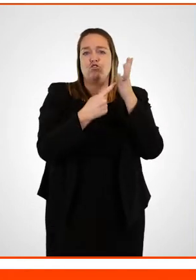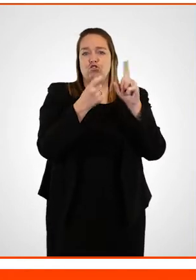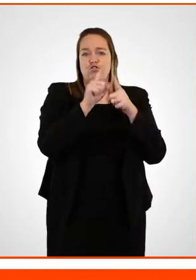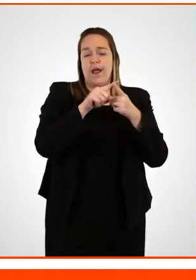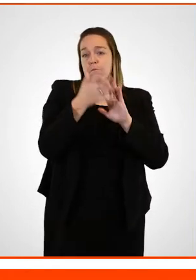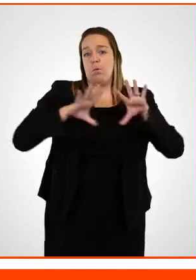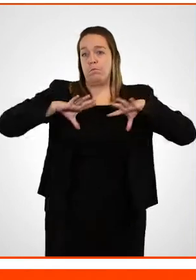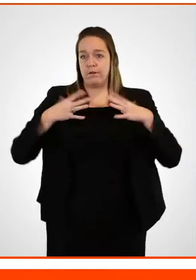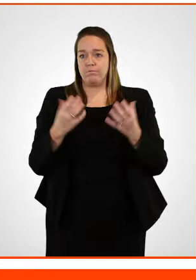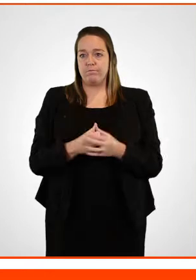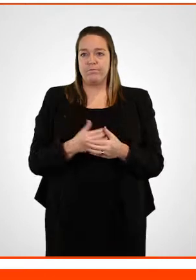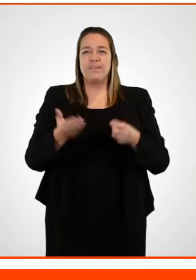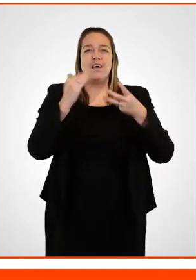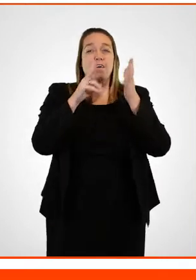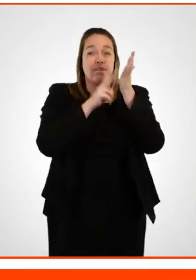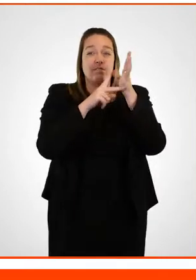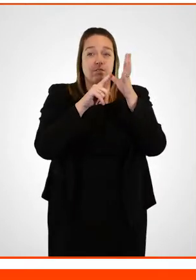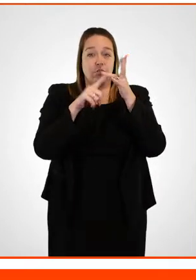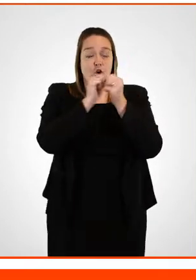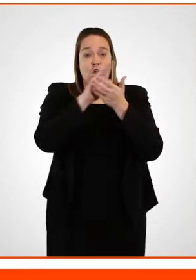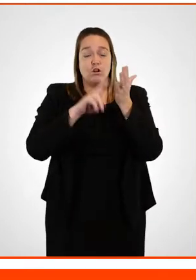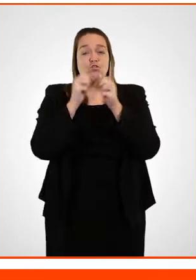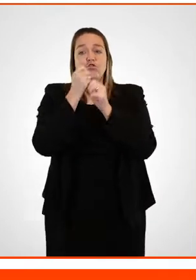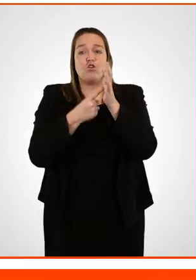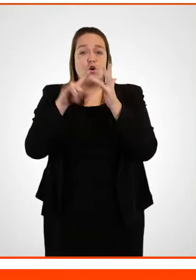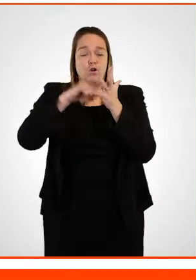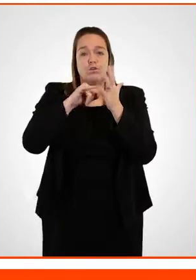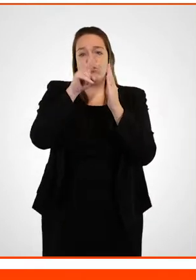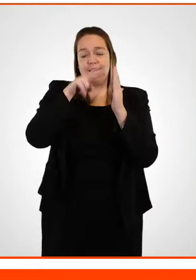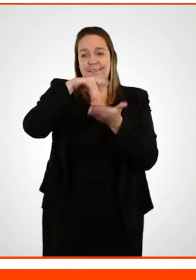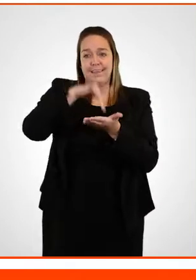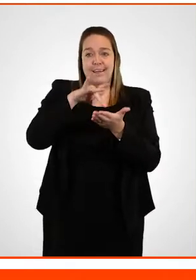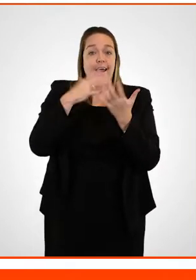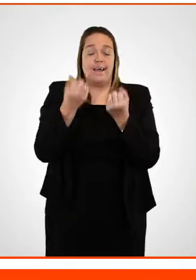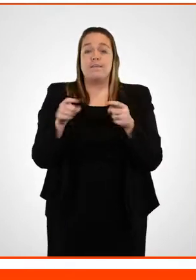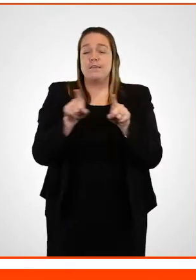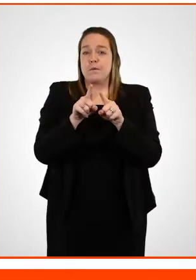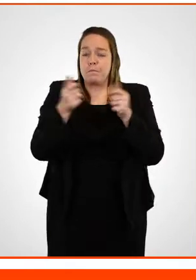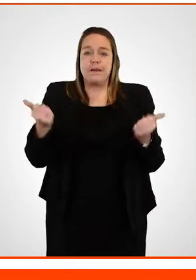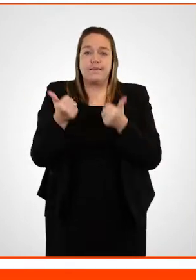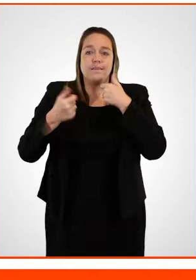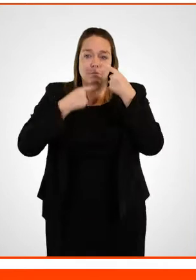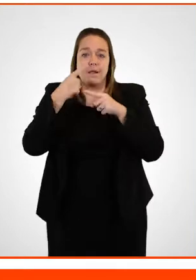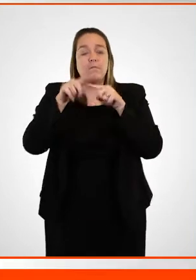And then the Vaughn-Gross reading center has similar materials as does the Florida reading center.